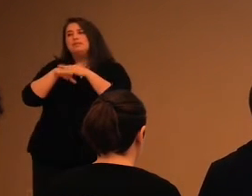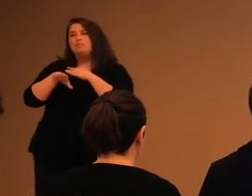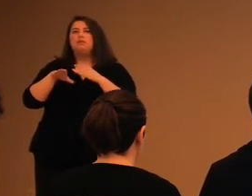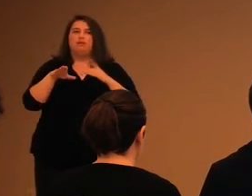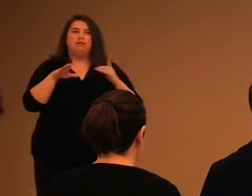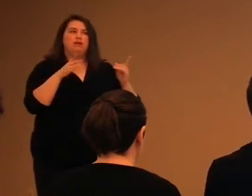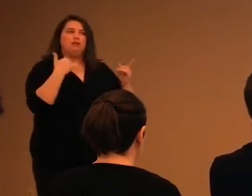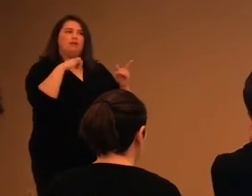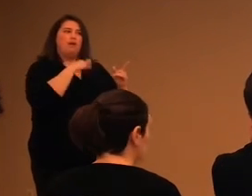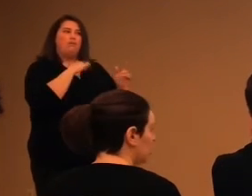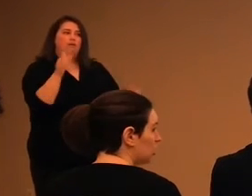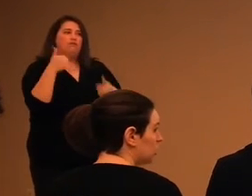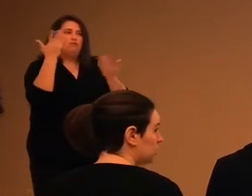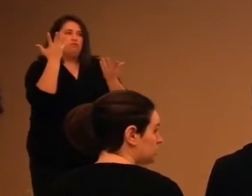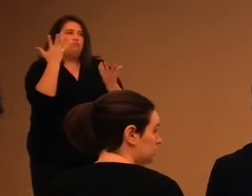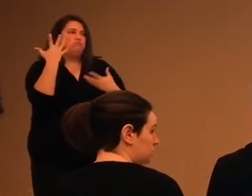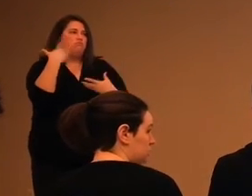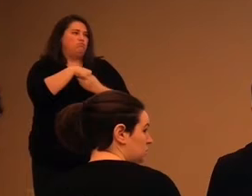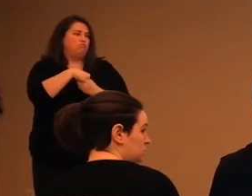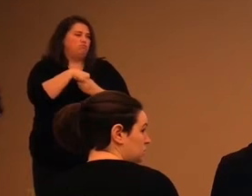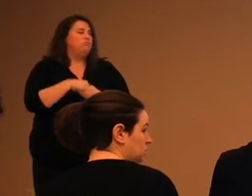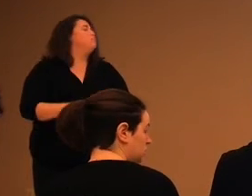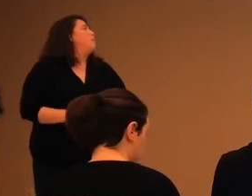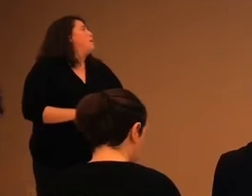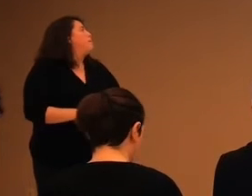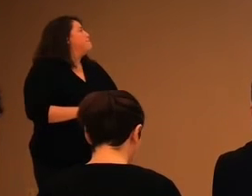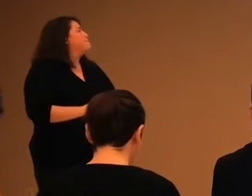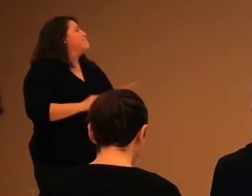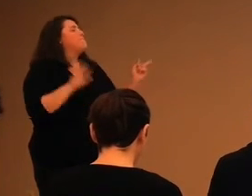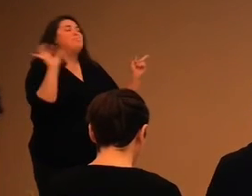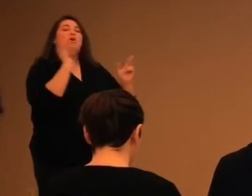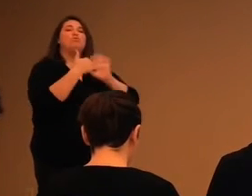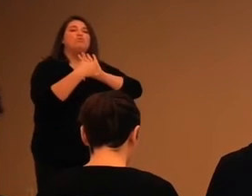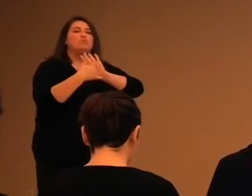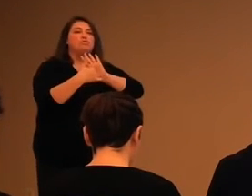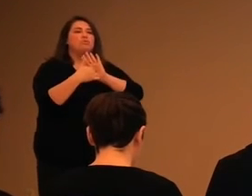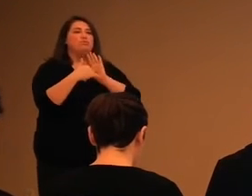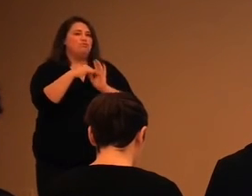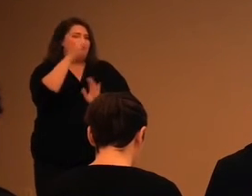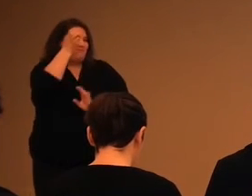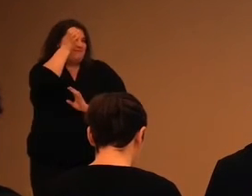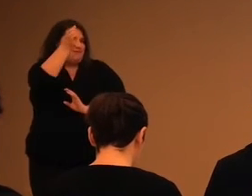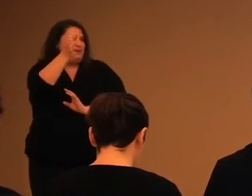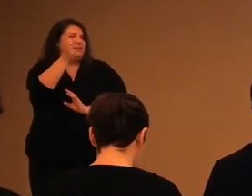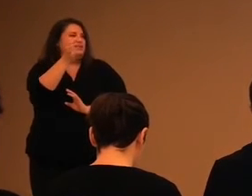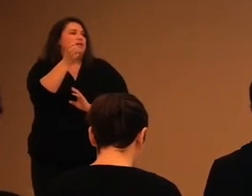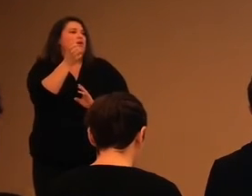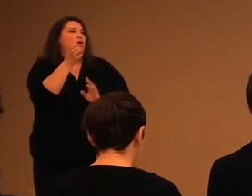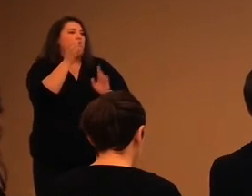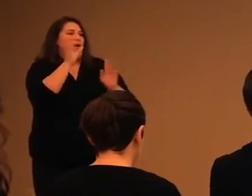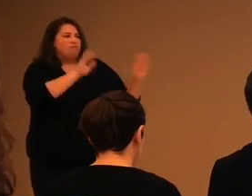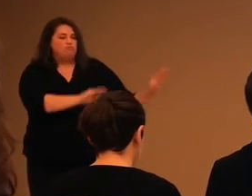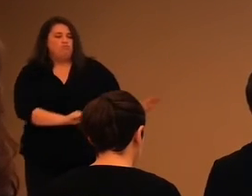That we've incorporated, and it also it demonstrates this concept of the free flow connecting downtown st.